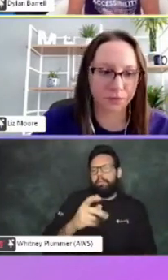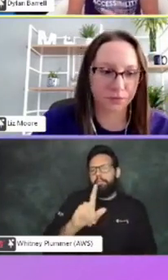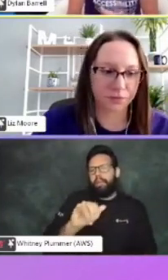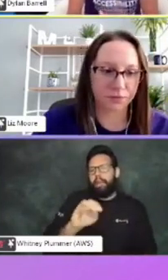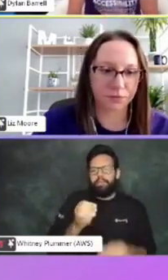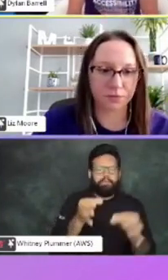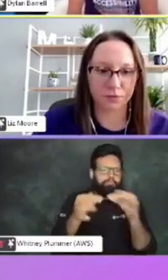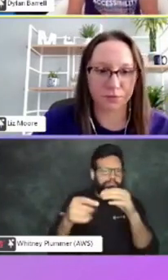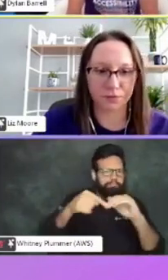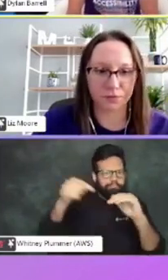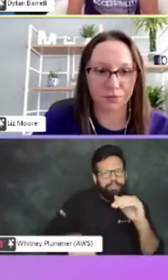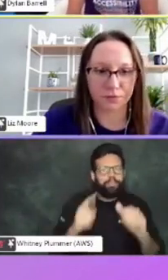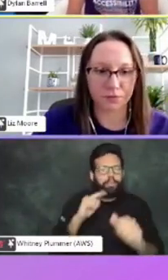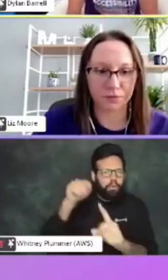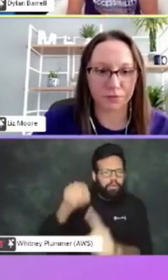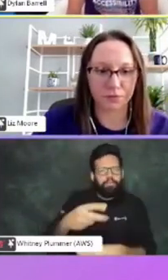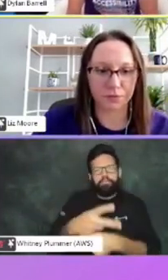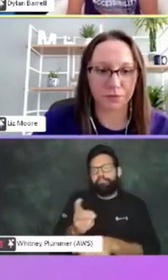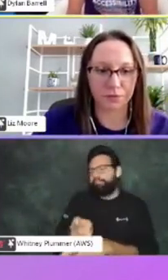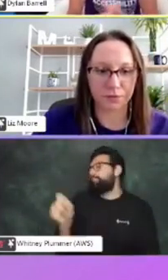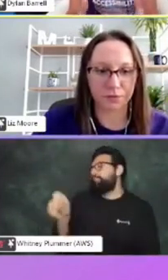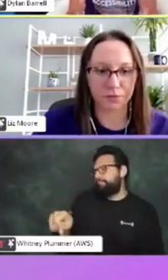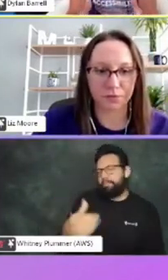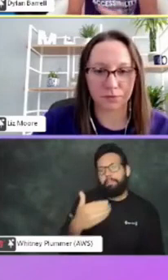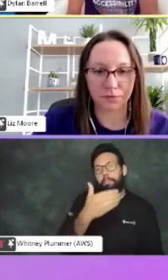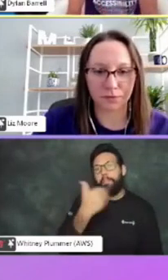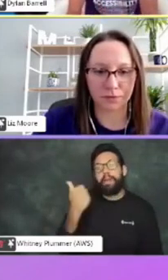The best way to do that today is for HTML, for example,